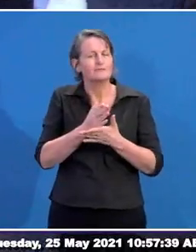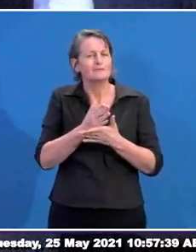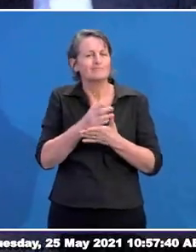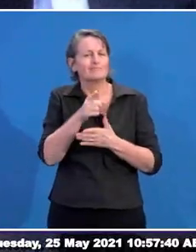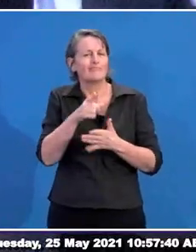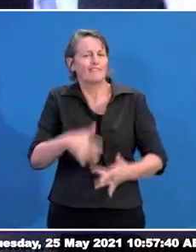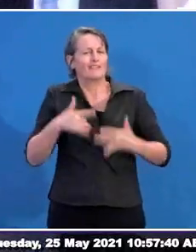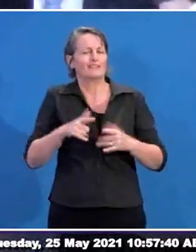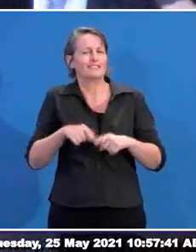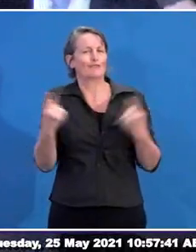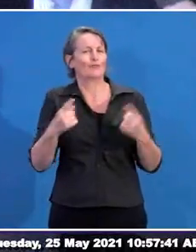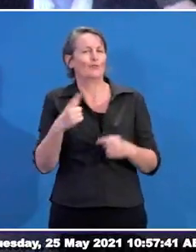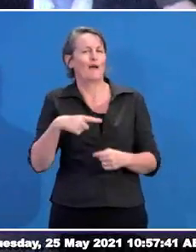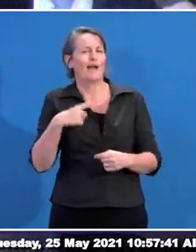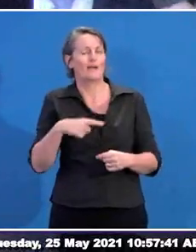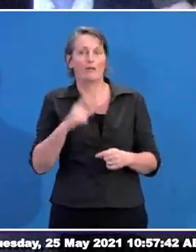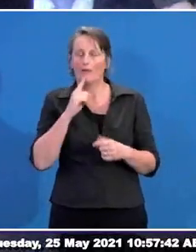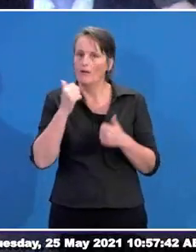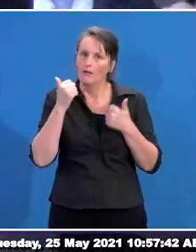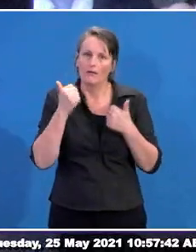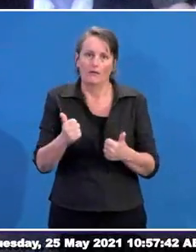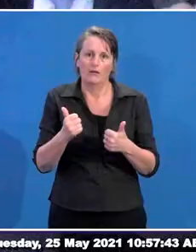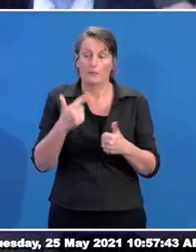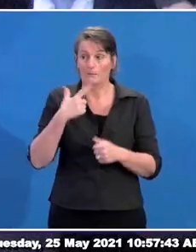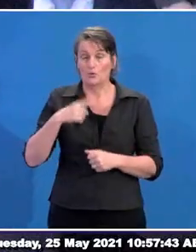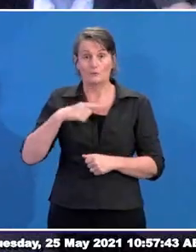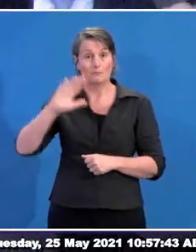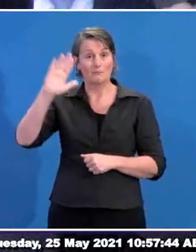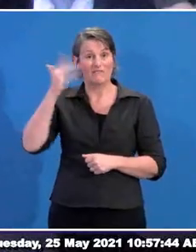It was great because it went from an adversarial blame thing to a like,